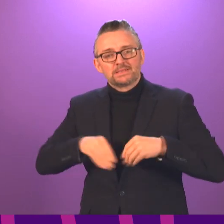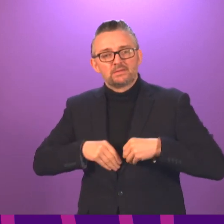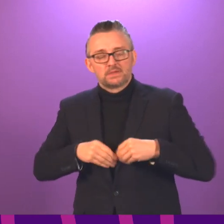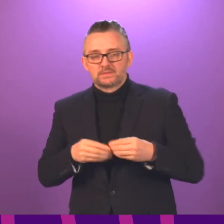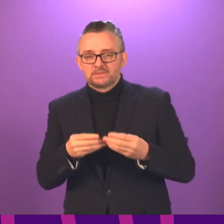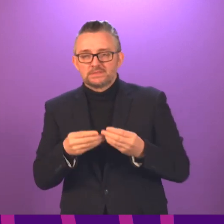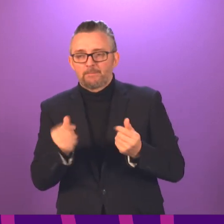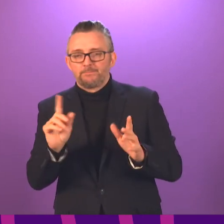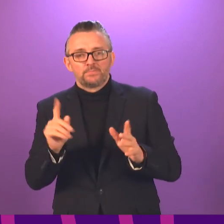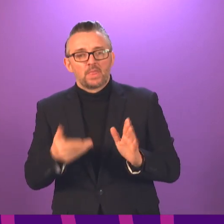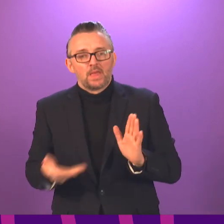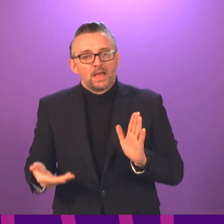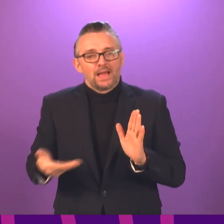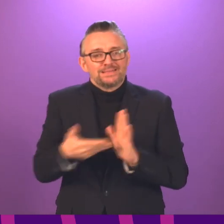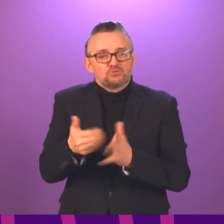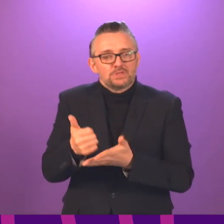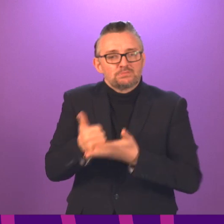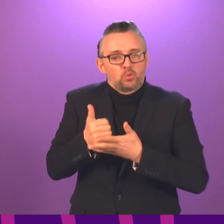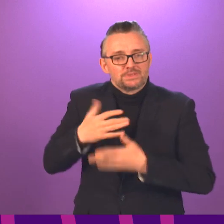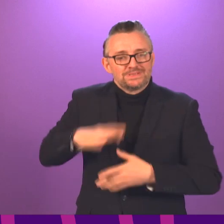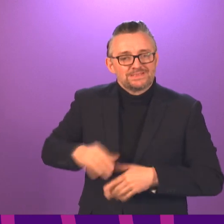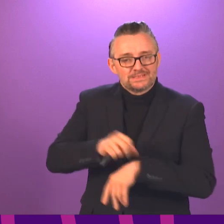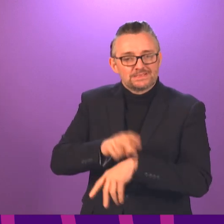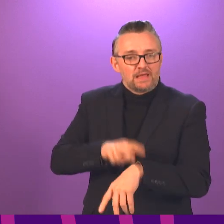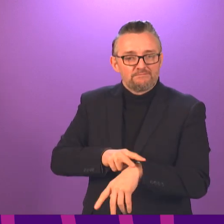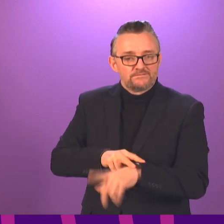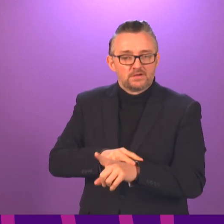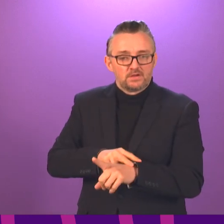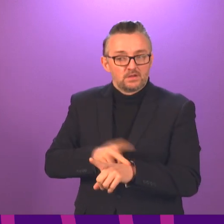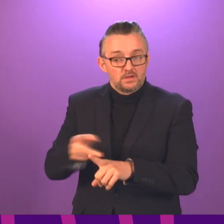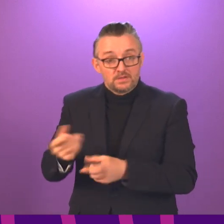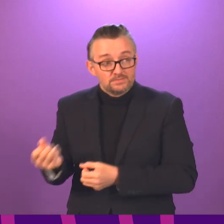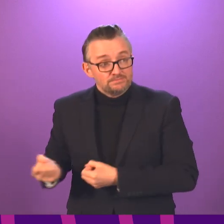additional support needs staff, but even that is not yet being delivered across Scotland